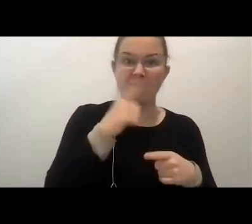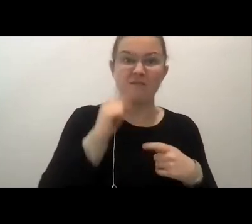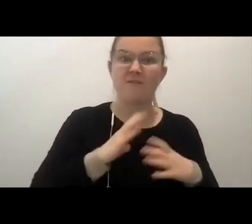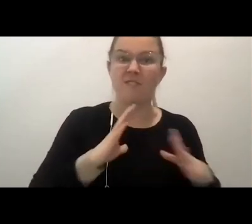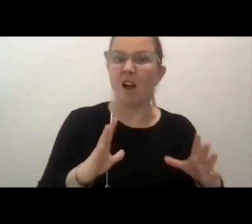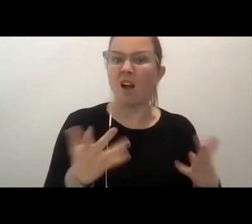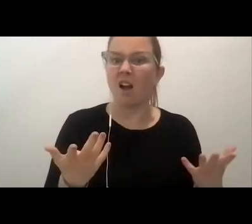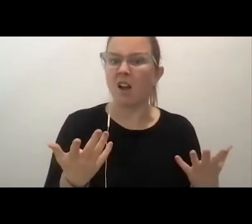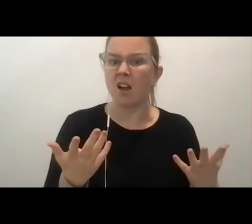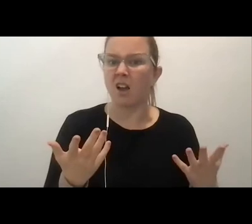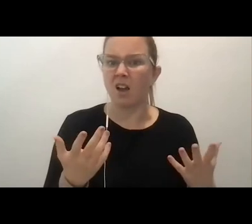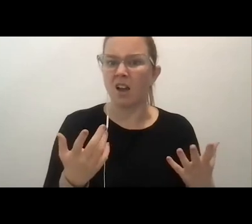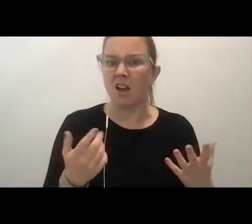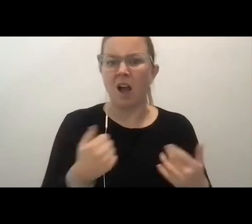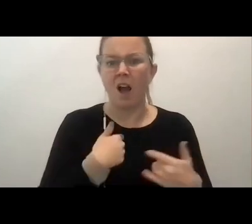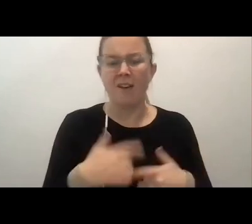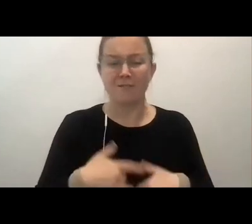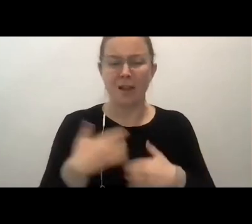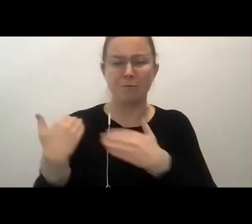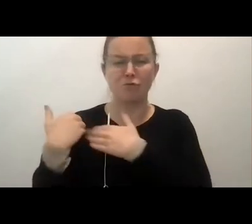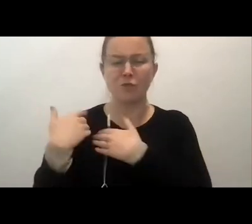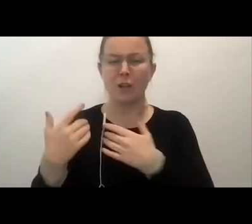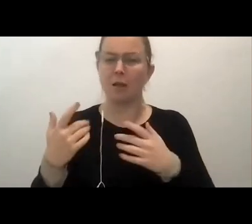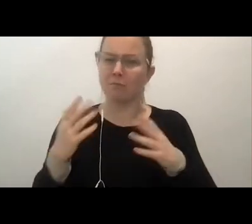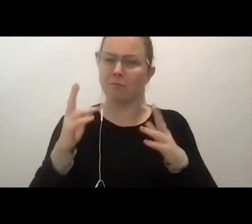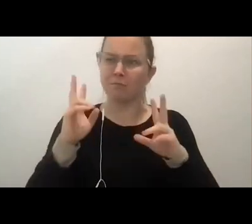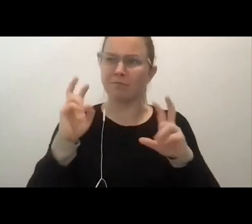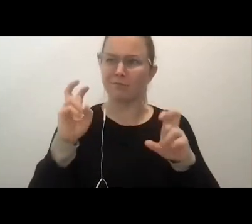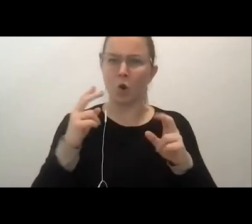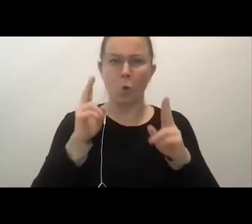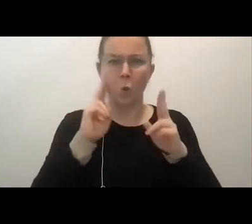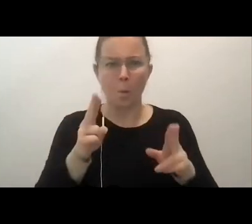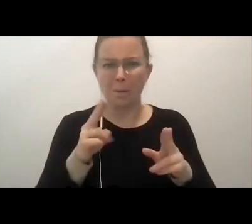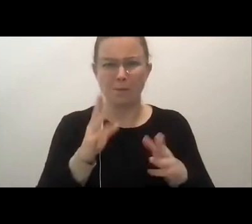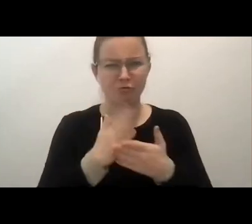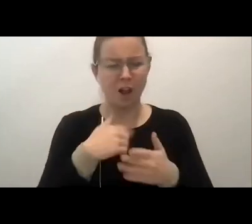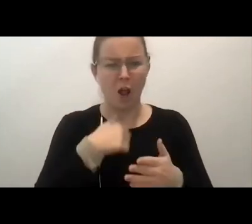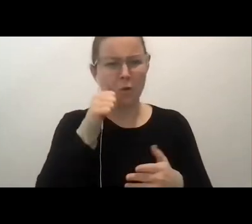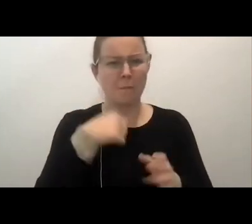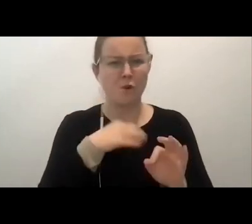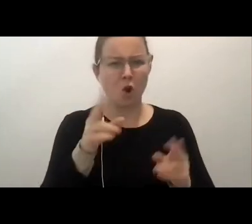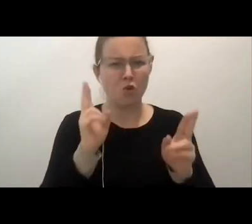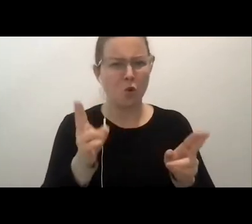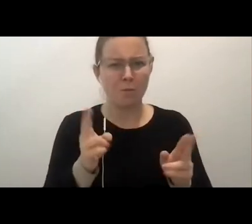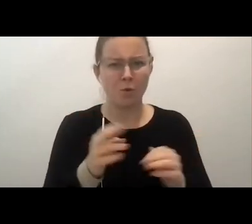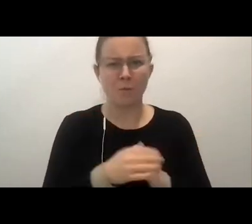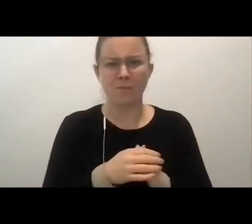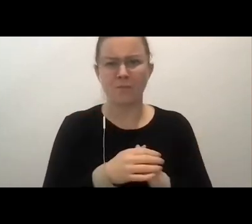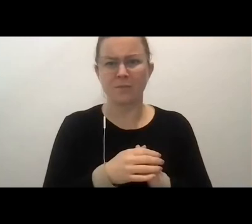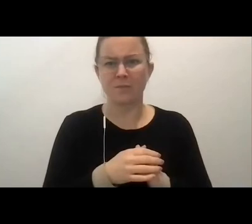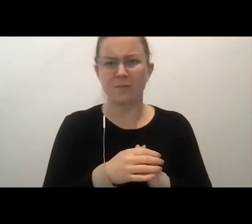even though I knew I wasn't normal and I began to feel really insecure about my future job prospects.